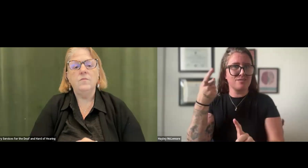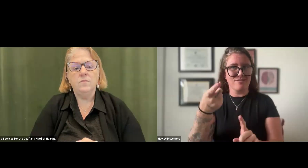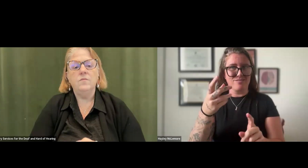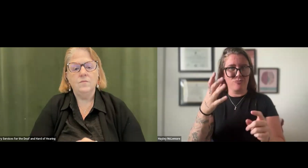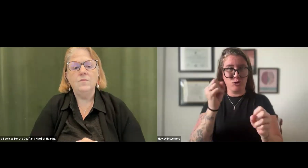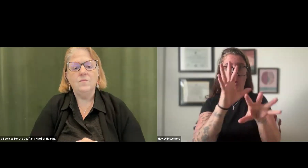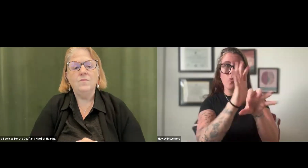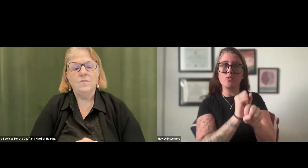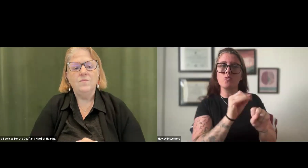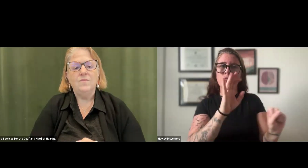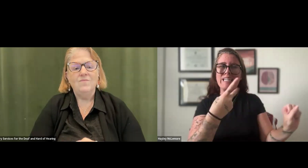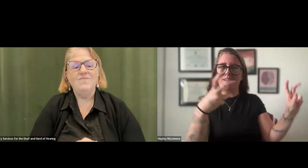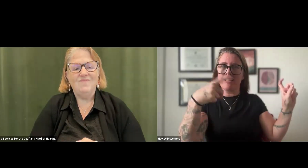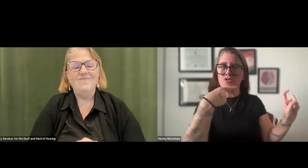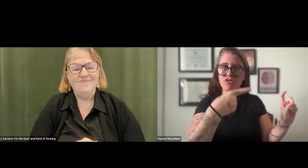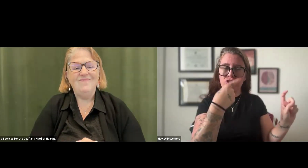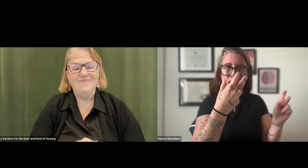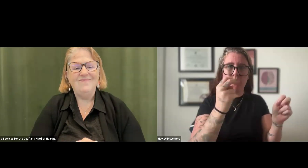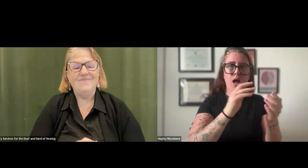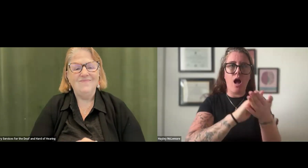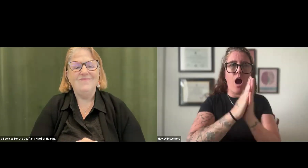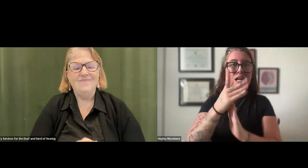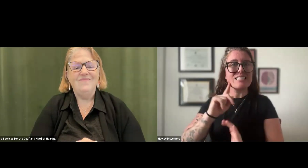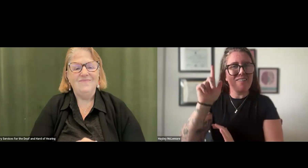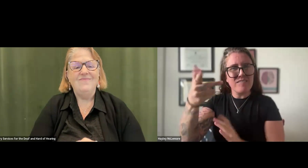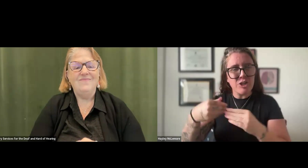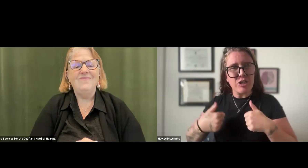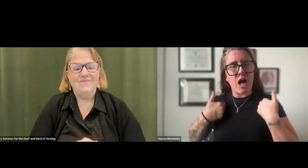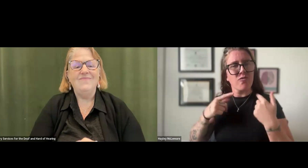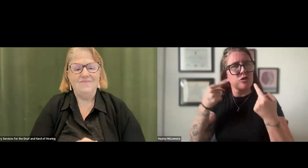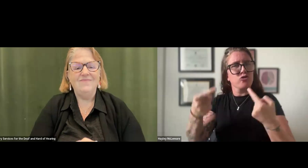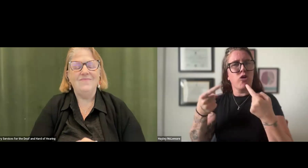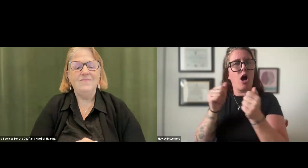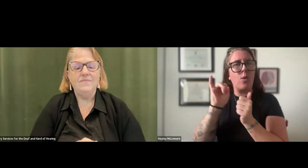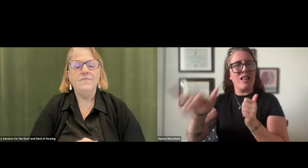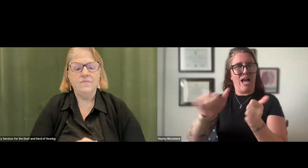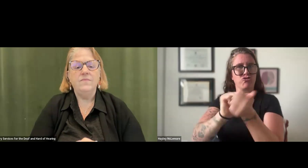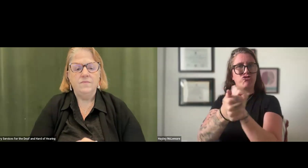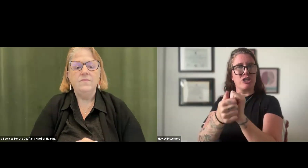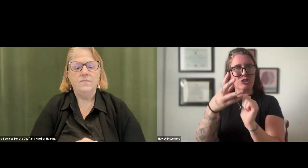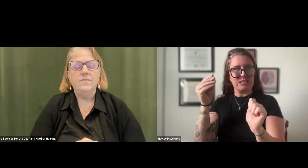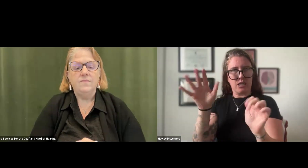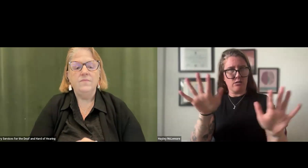that have been more prone to depression because they were used to being hearing and then as they adjusted to being late deafened,